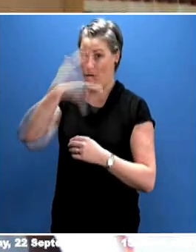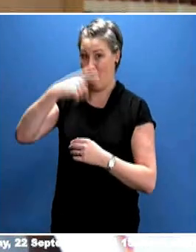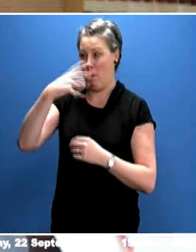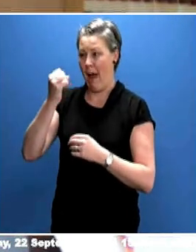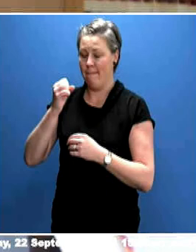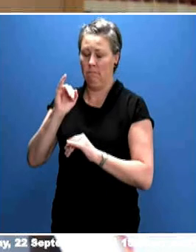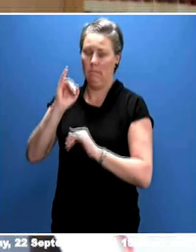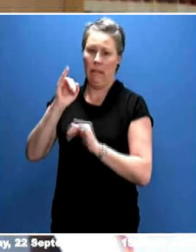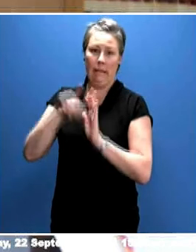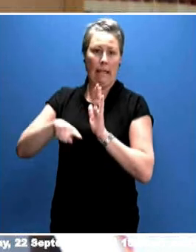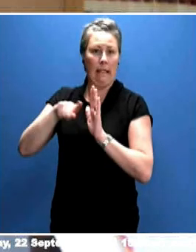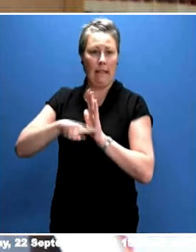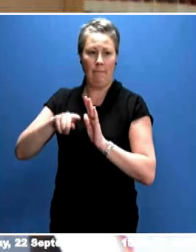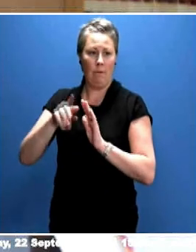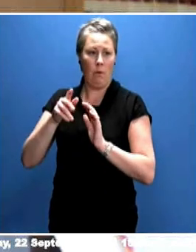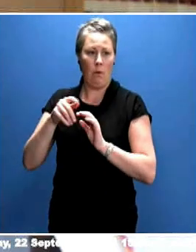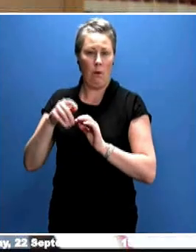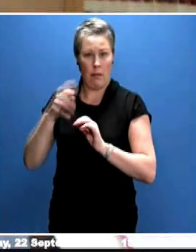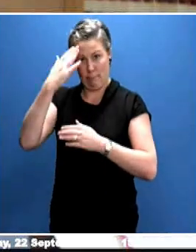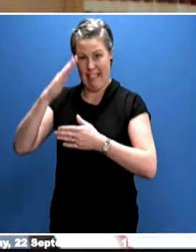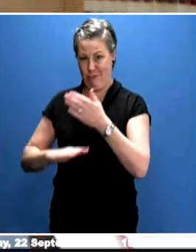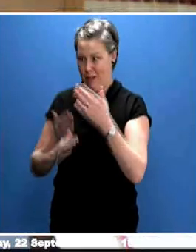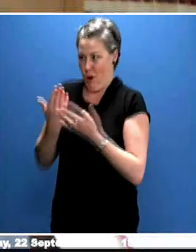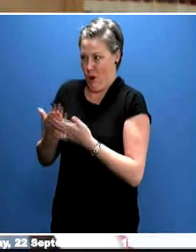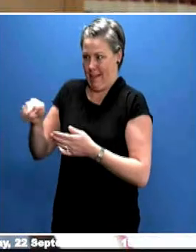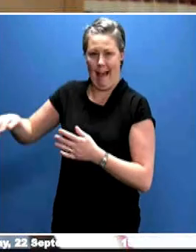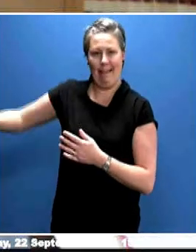Yes, I was interested, because that particular